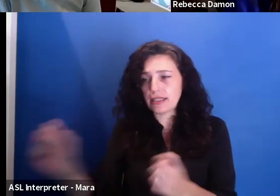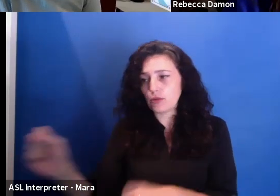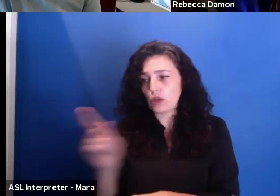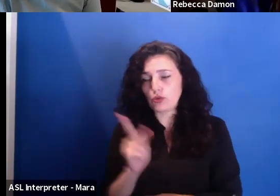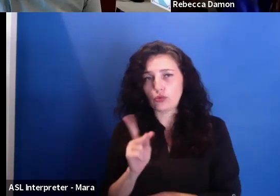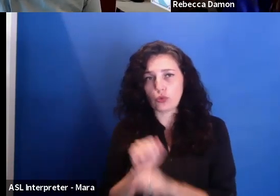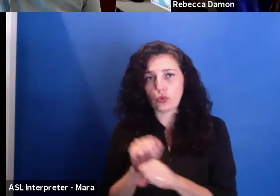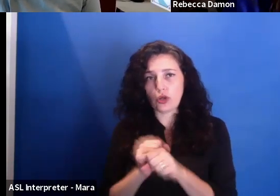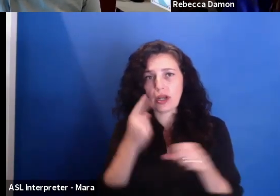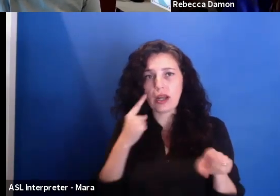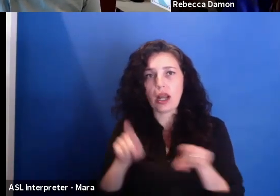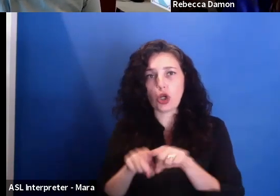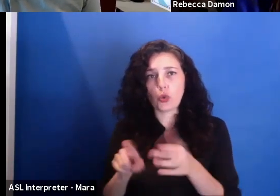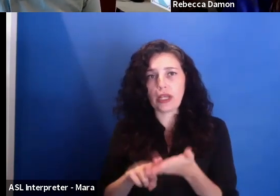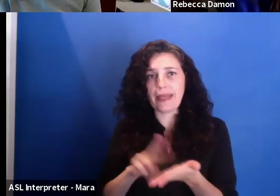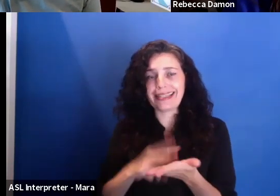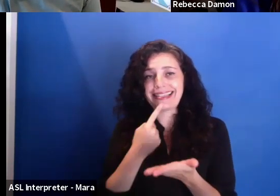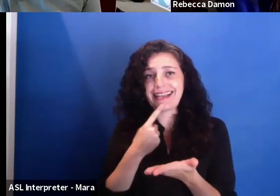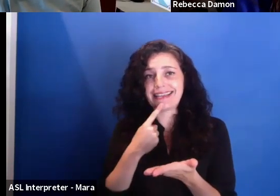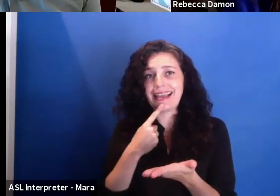it expressly states that the employers will not seek to